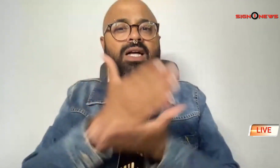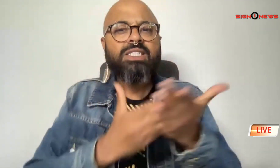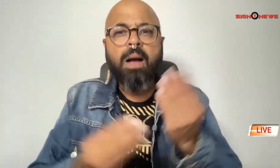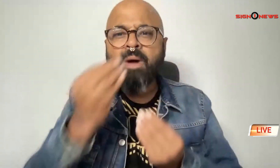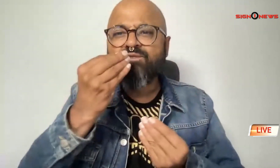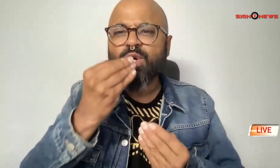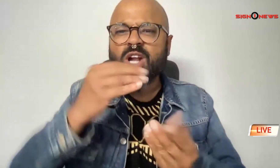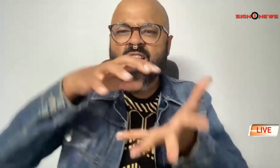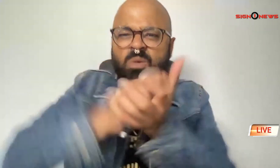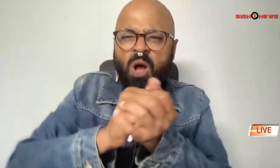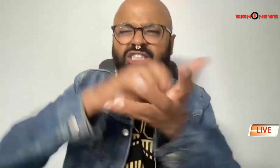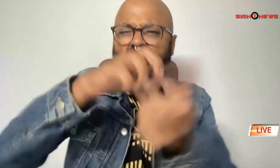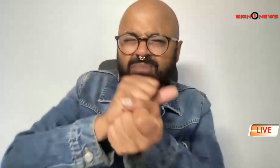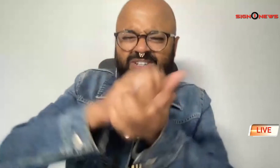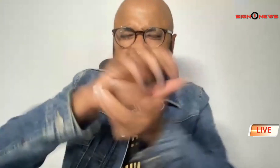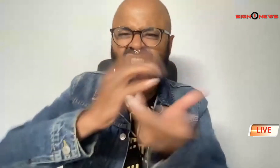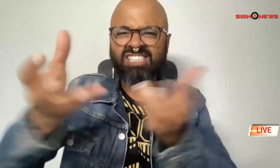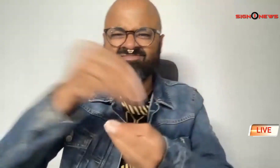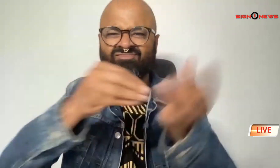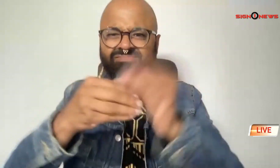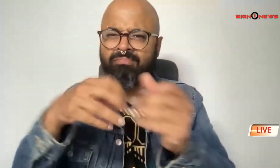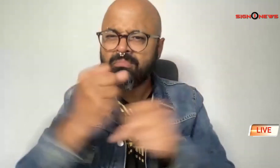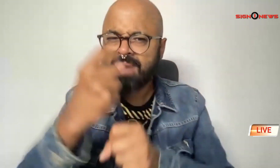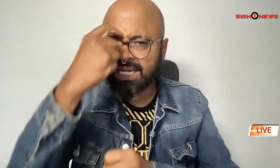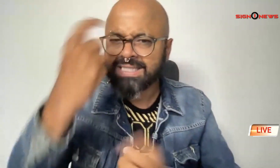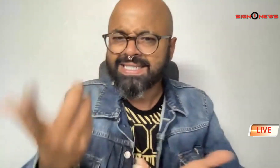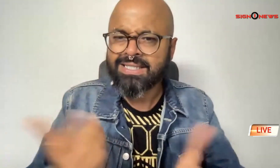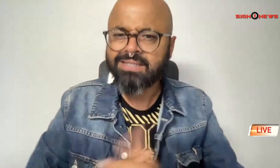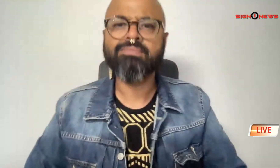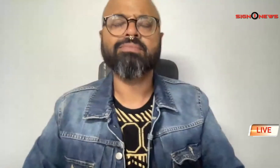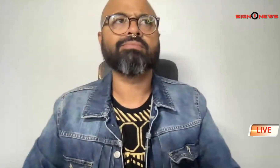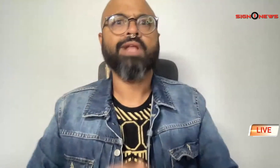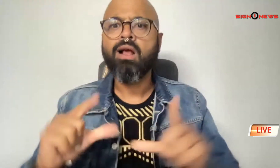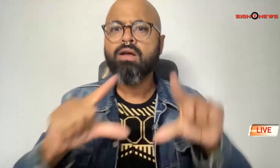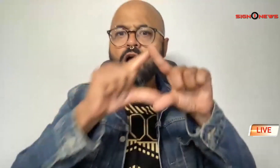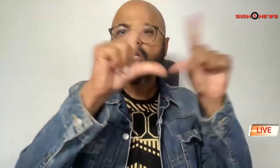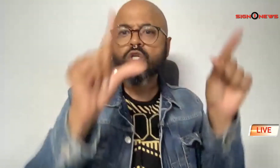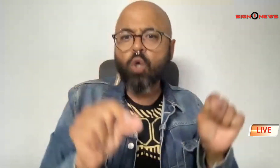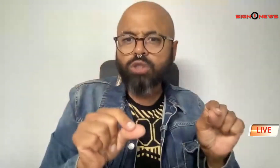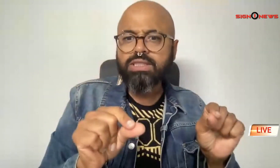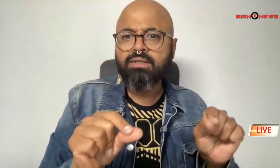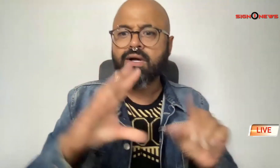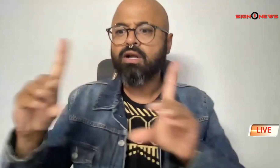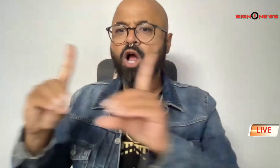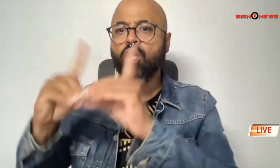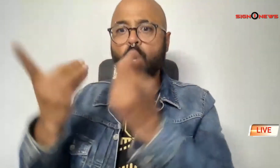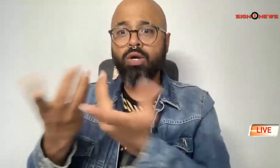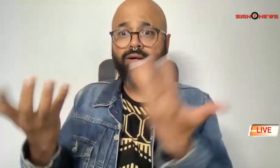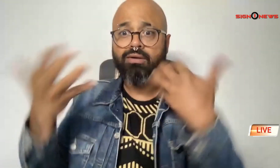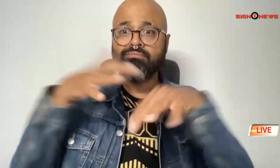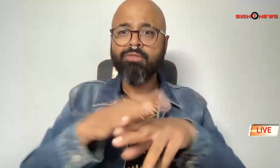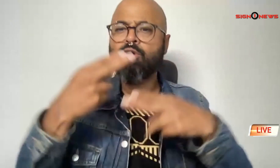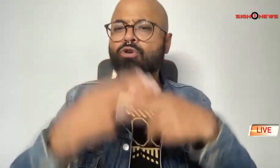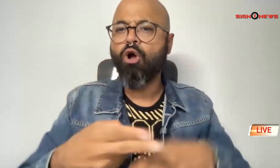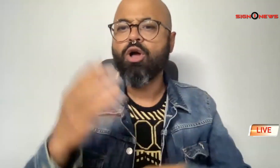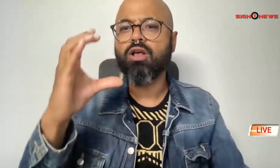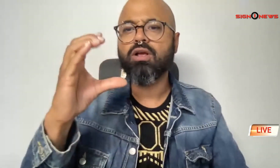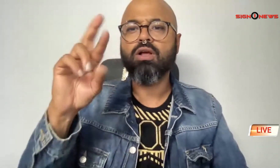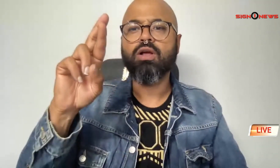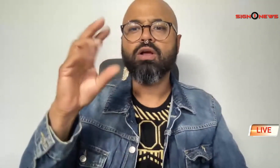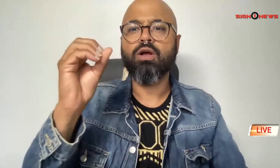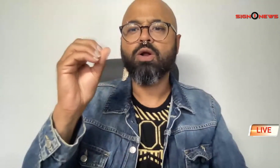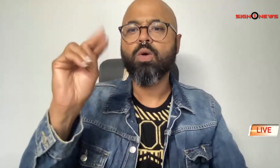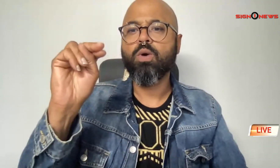some food mash ups just makes sense for example a croissant and a doughnut is called a cronut